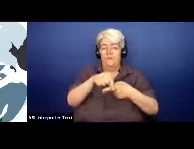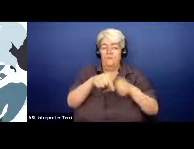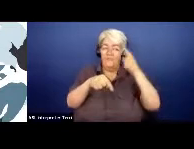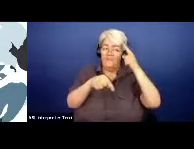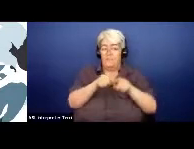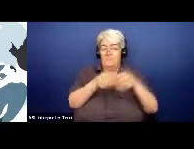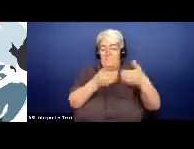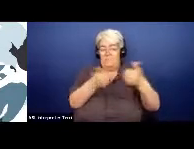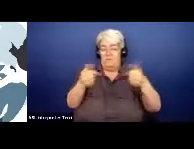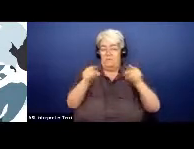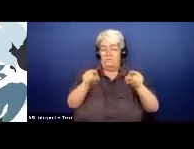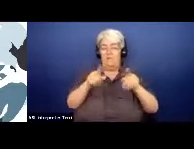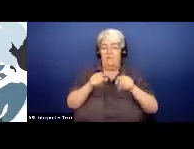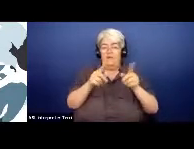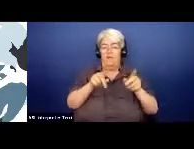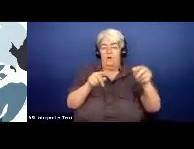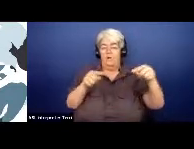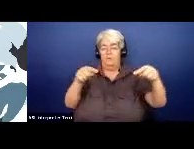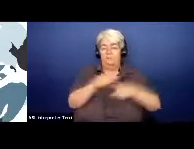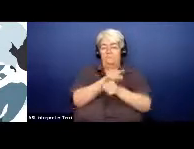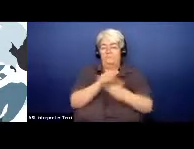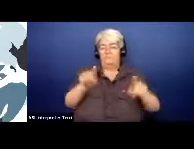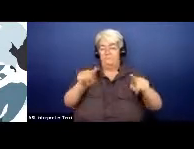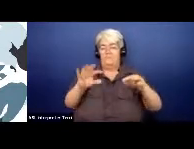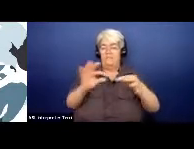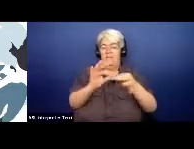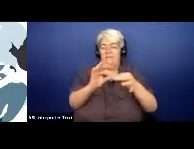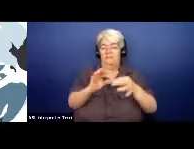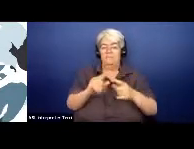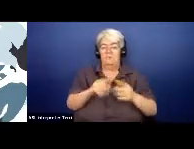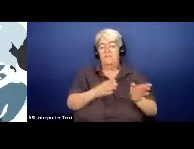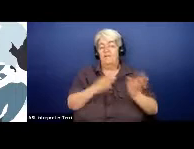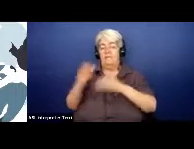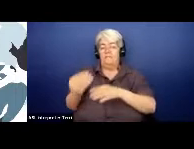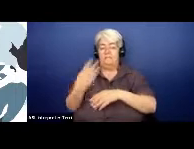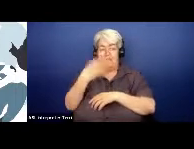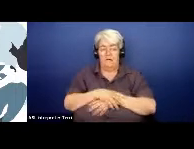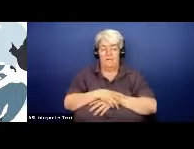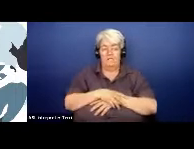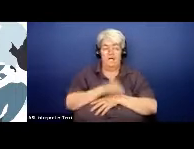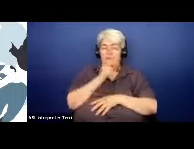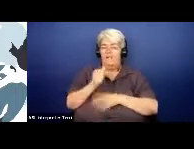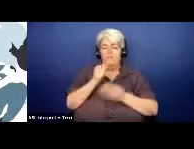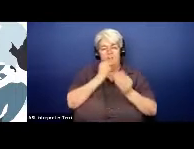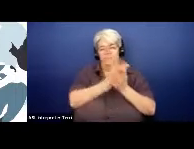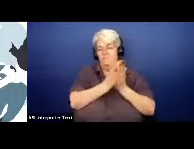off of each other. If you'll go to the next slide please. I'm not going to go through all of the things on the slide. I